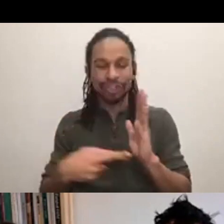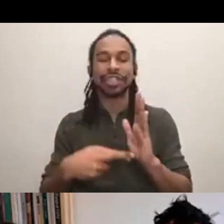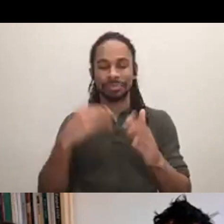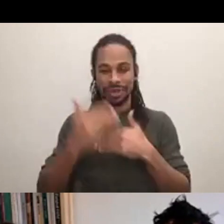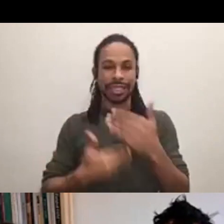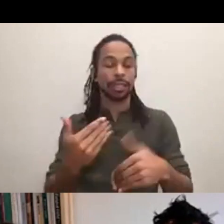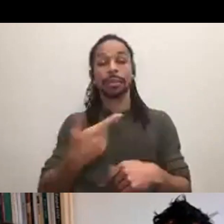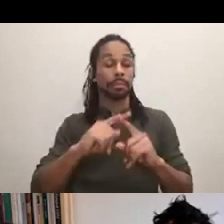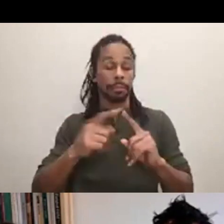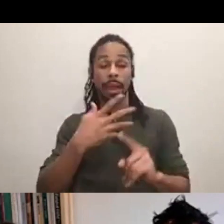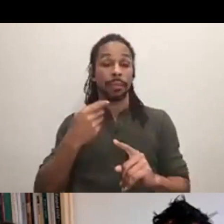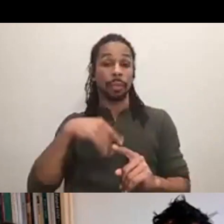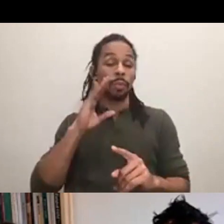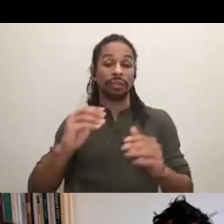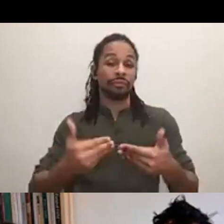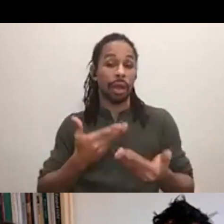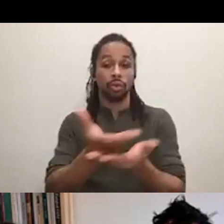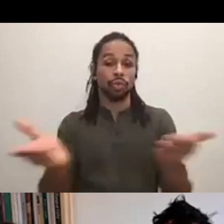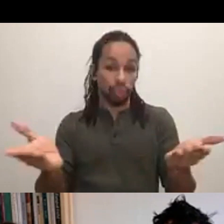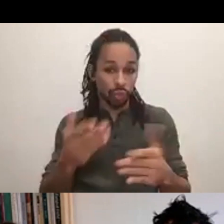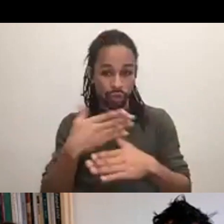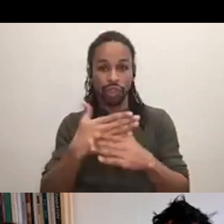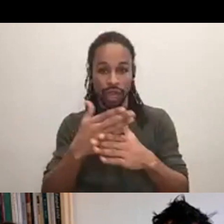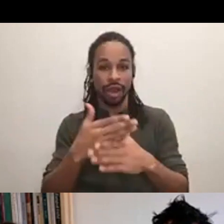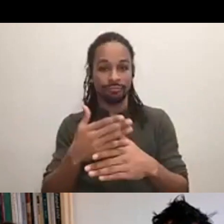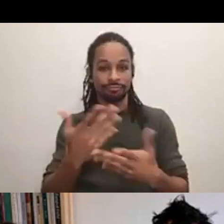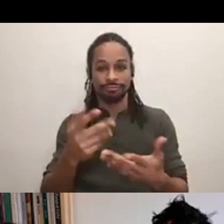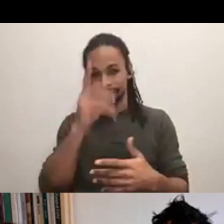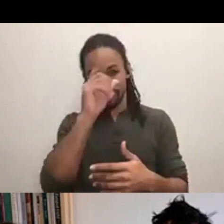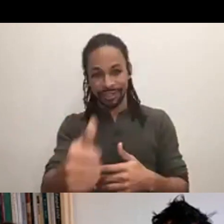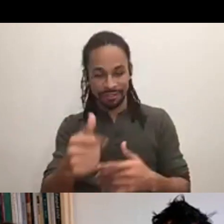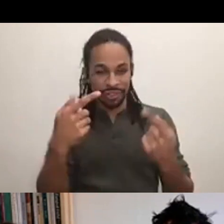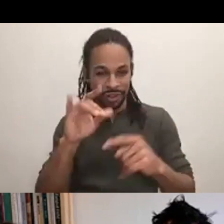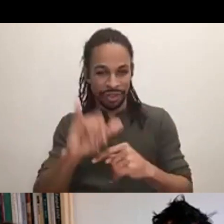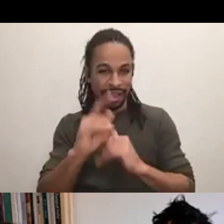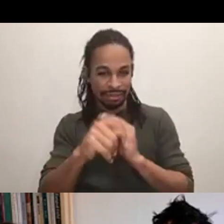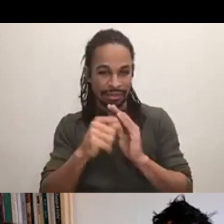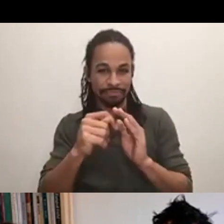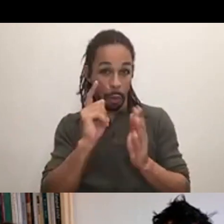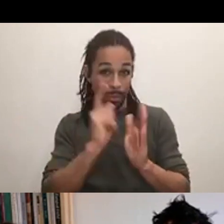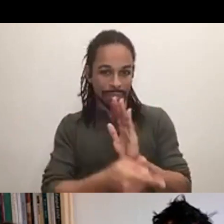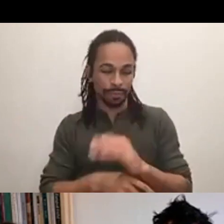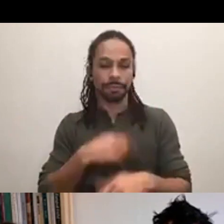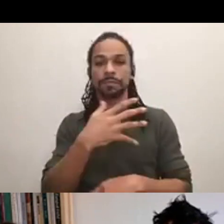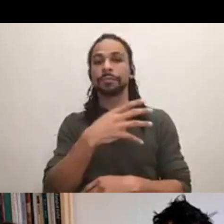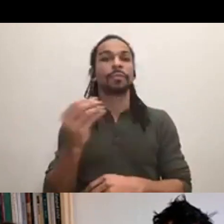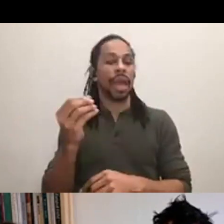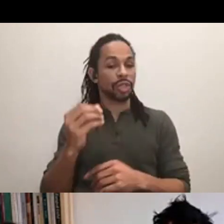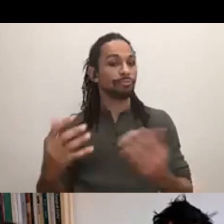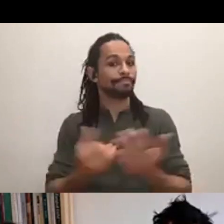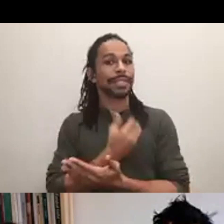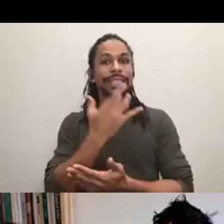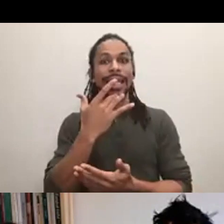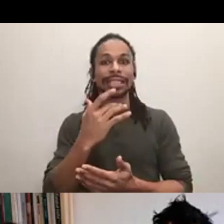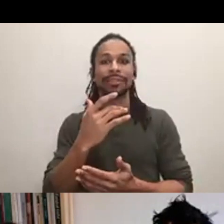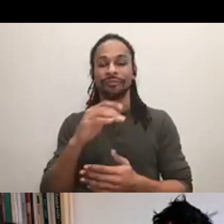that part. And just to give a taste of the potluck before we get to that part, Bojana